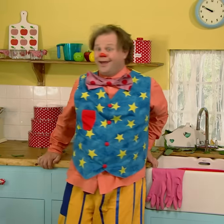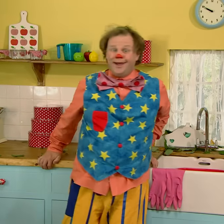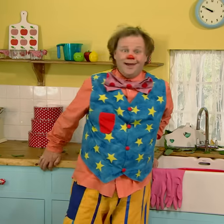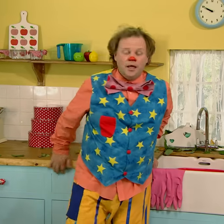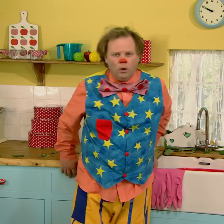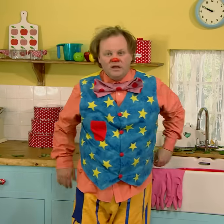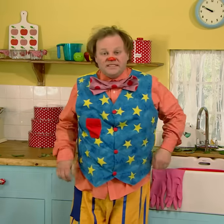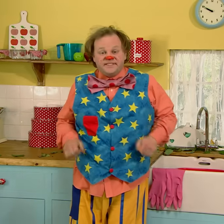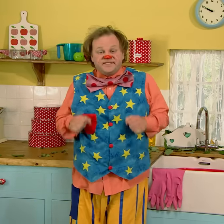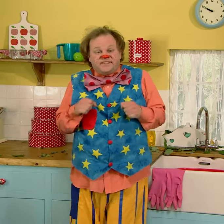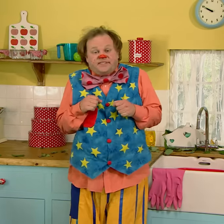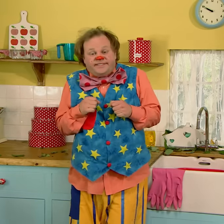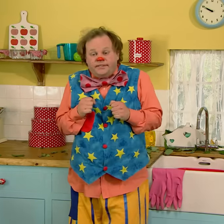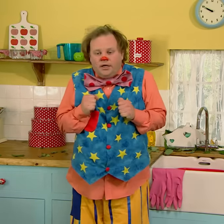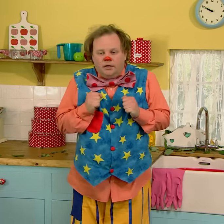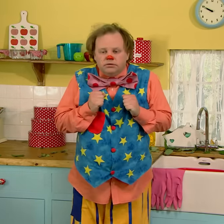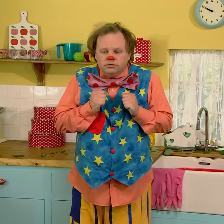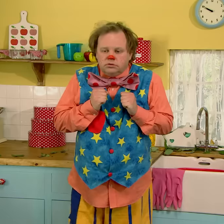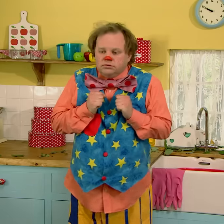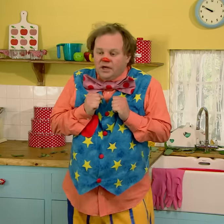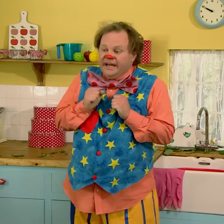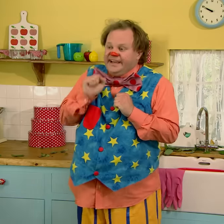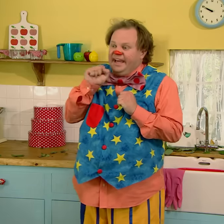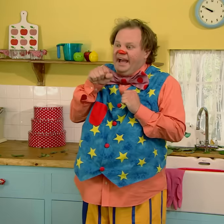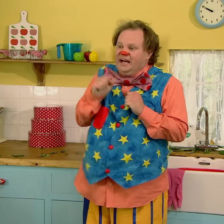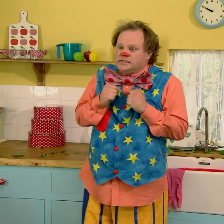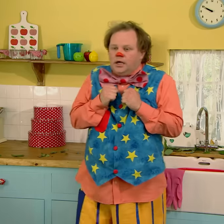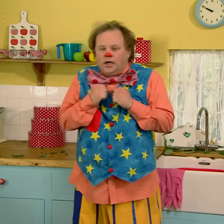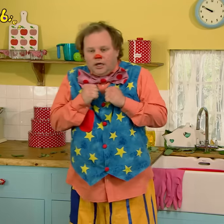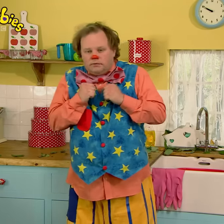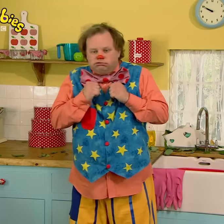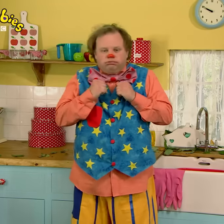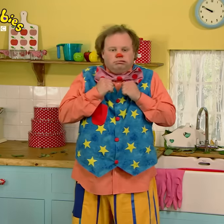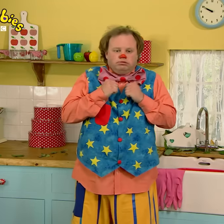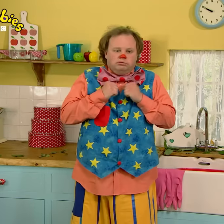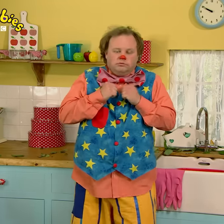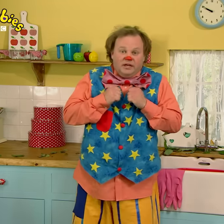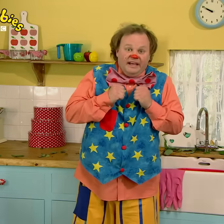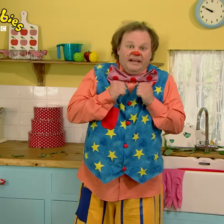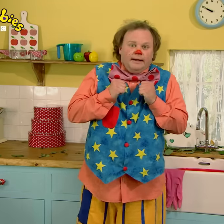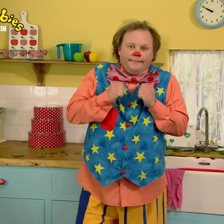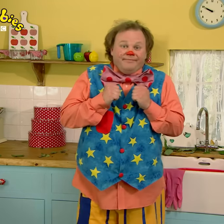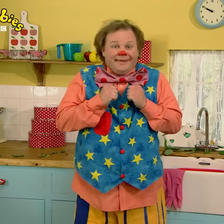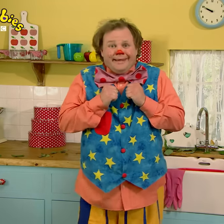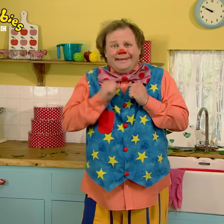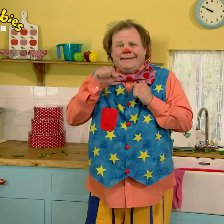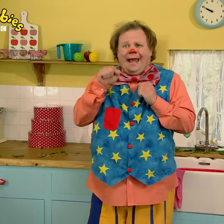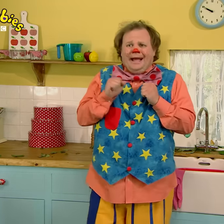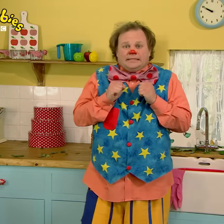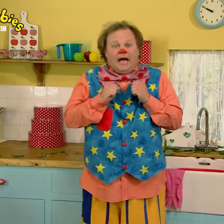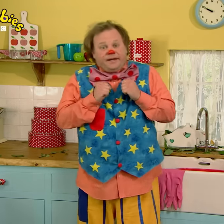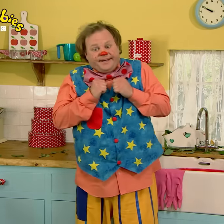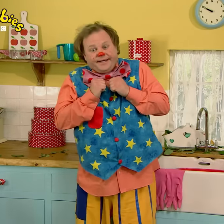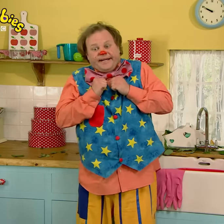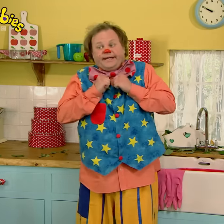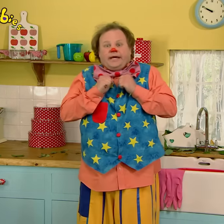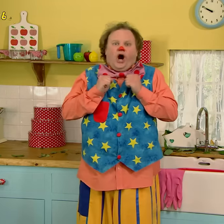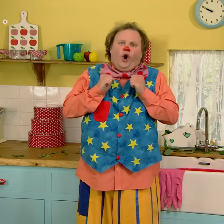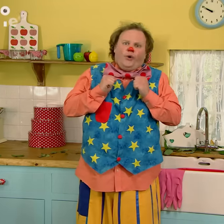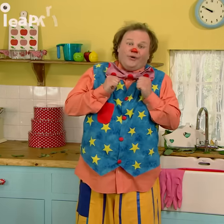are you all right mr tunnel yes are you too cold now yes i'm gold